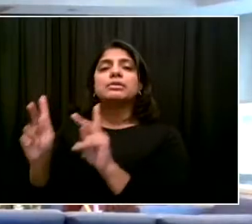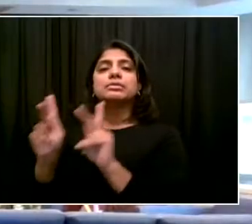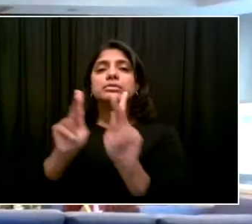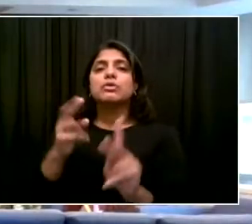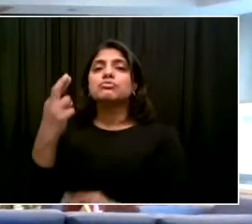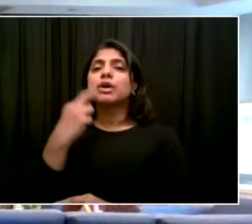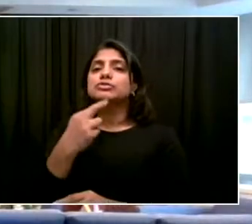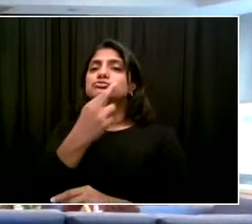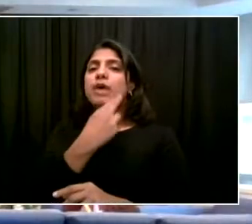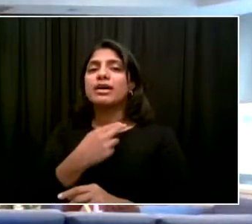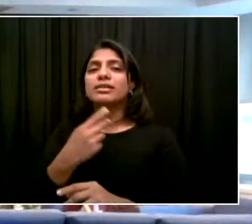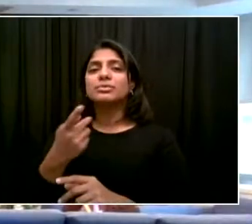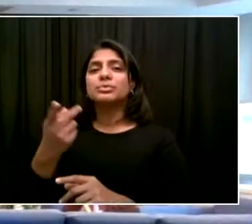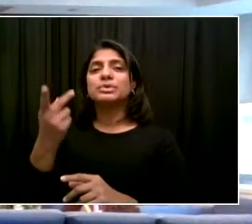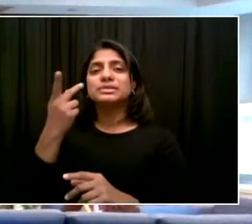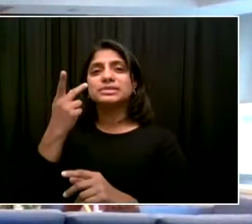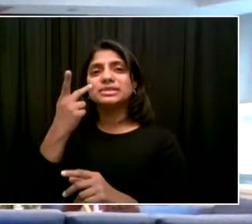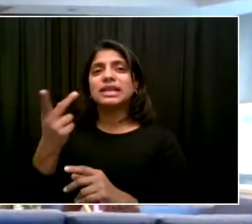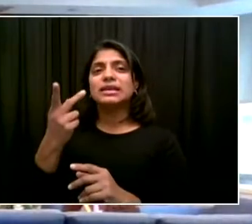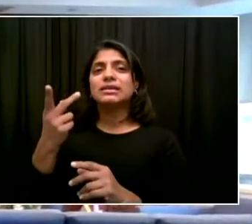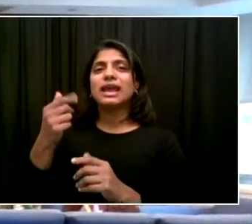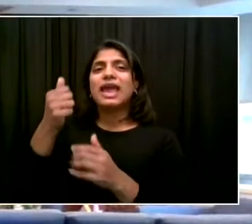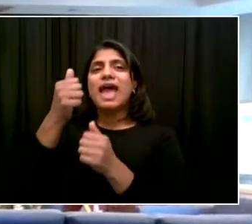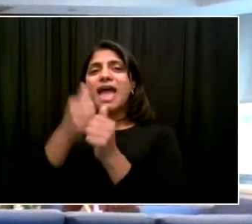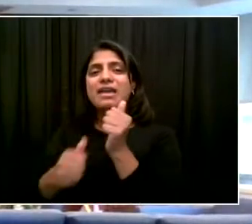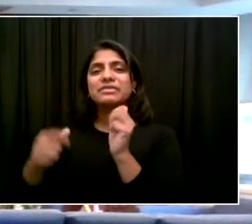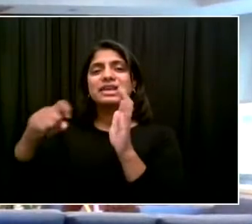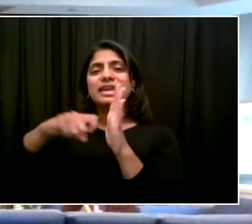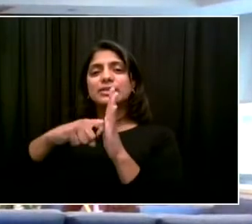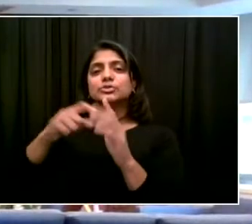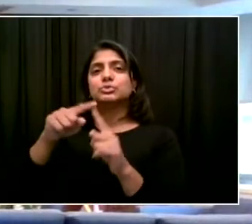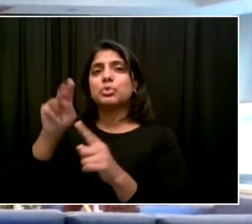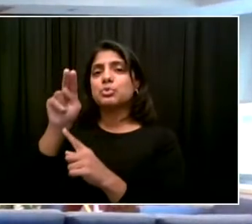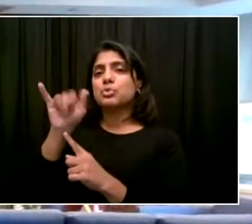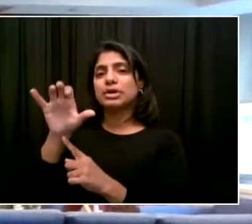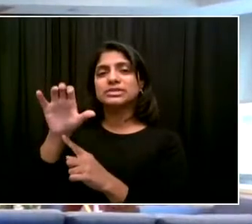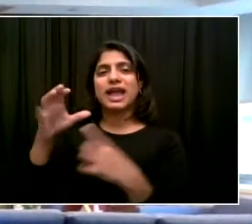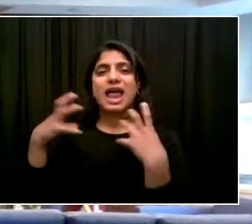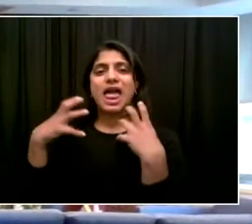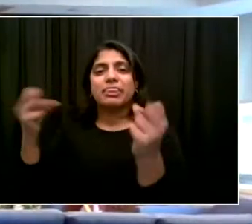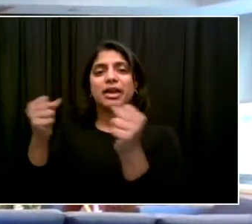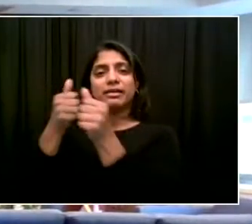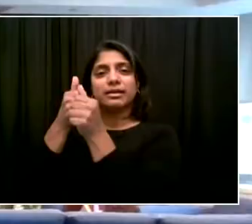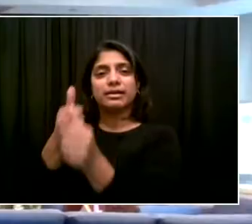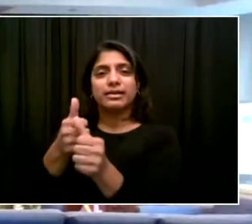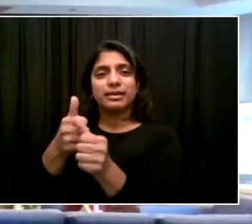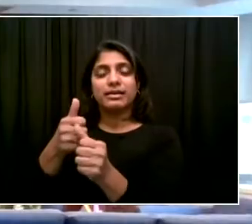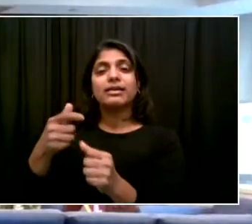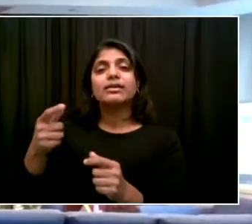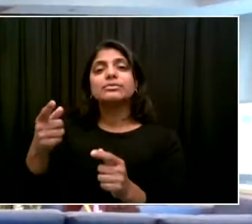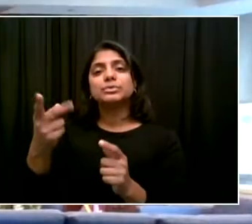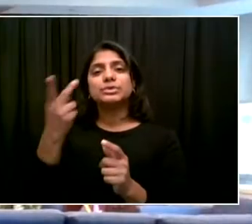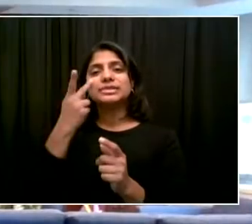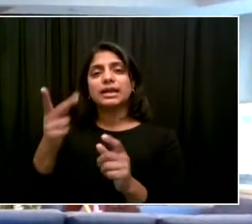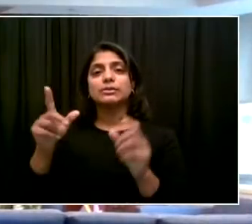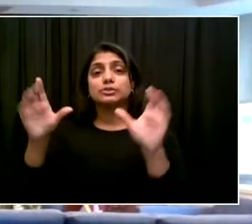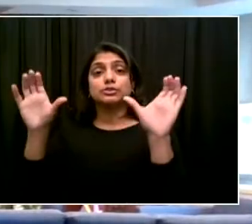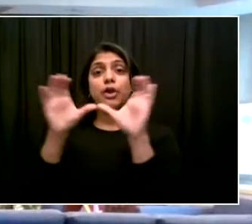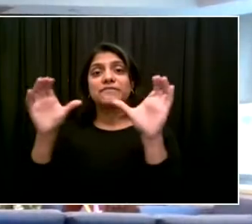THE SUBJECT OF KEY 2 NYC FILL OUT INFORMATION